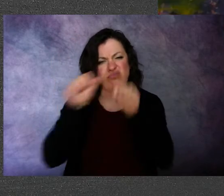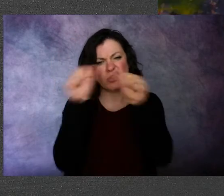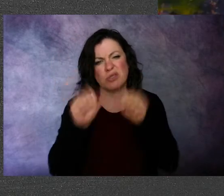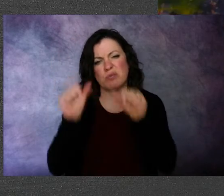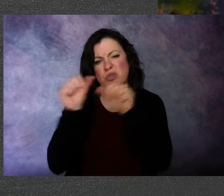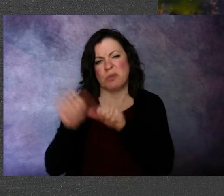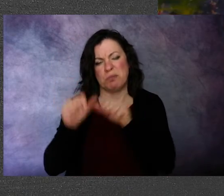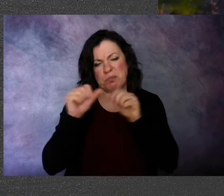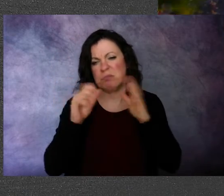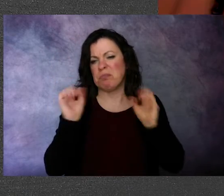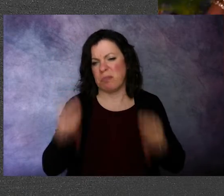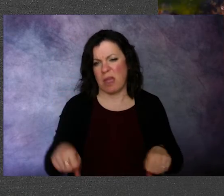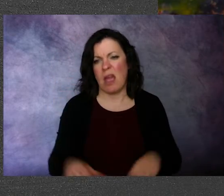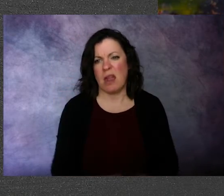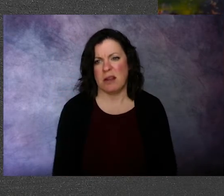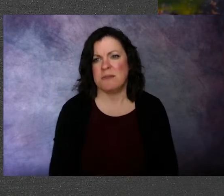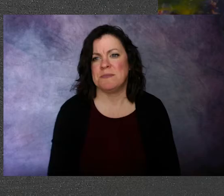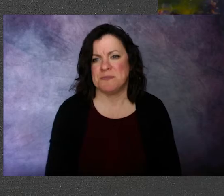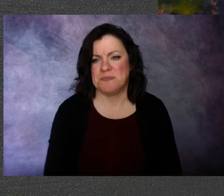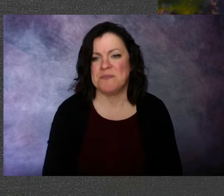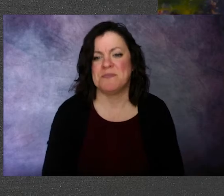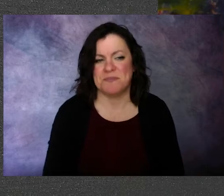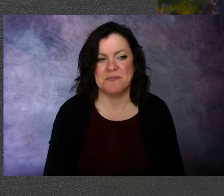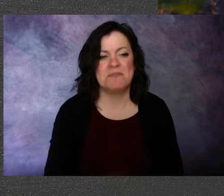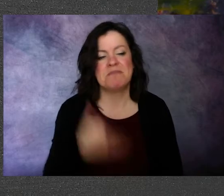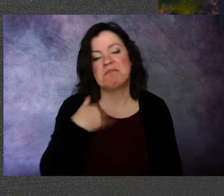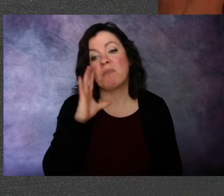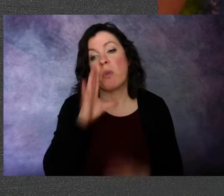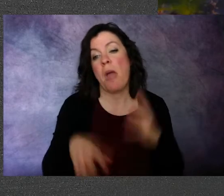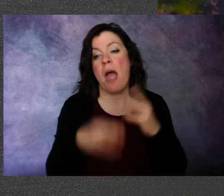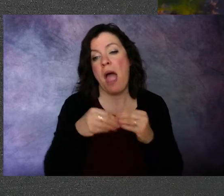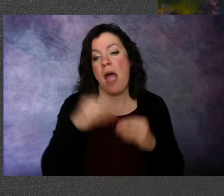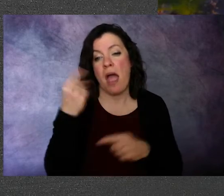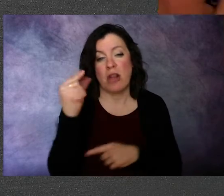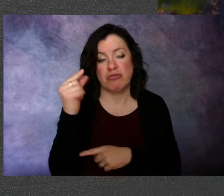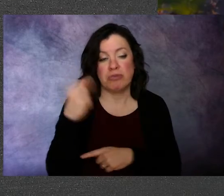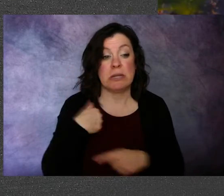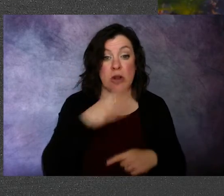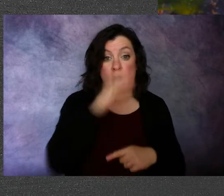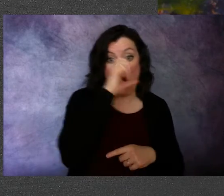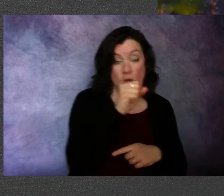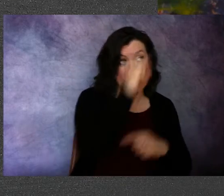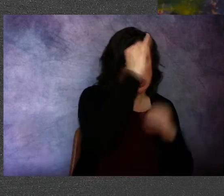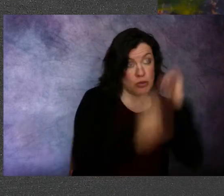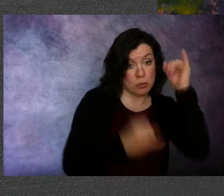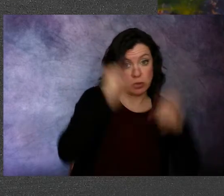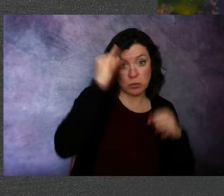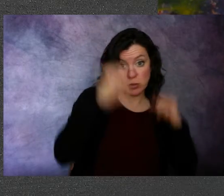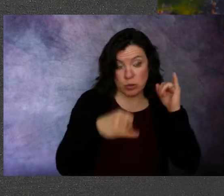maybe I'll color my dinosaur with some green. You decide; you're the artist.